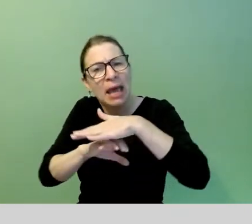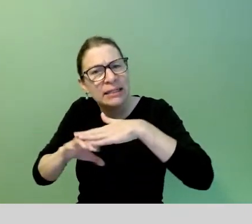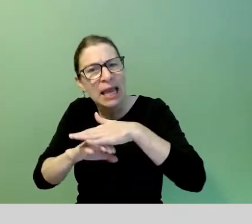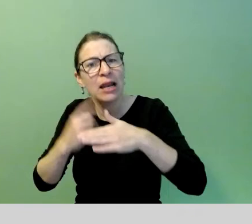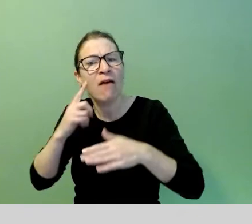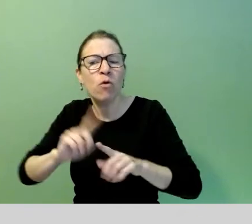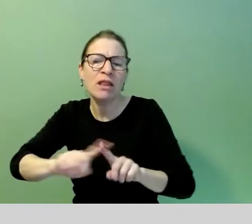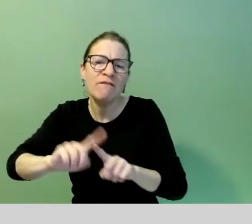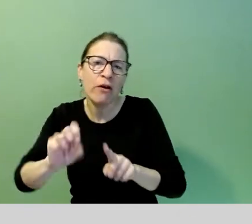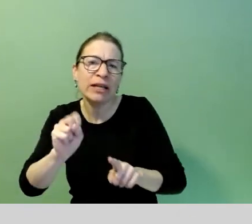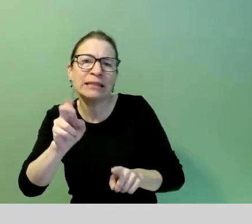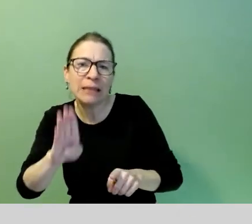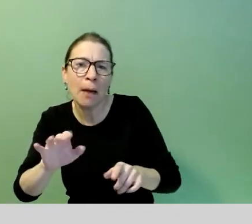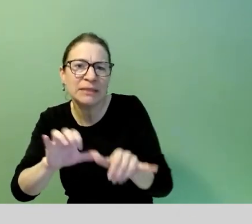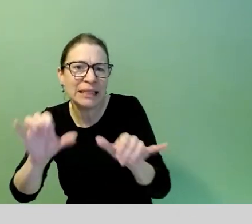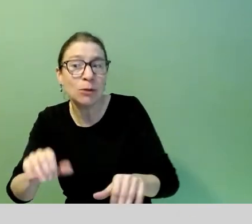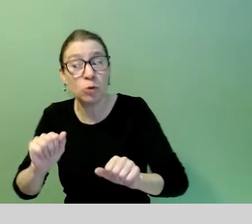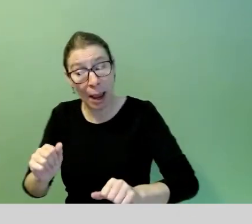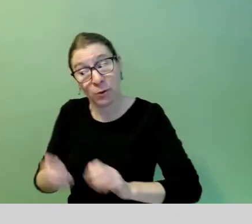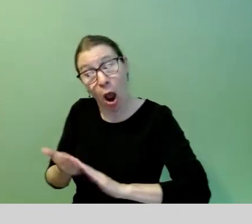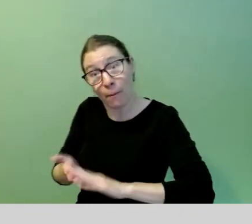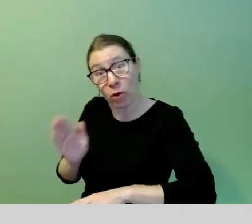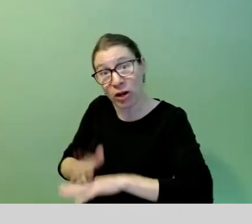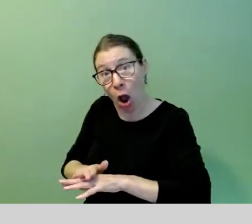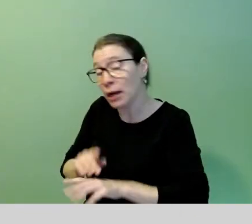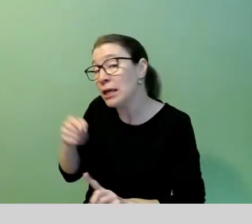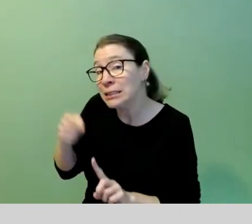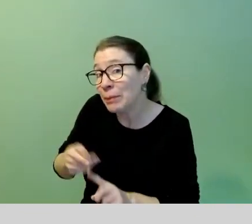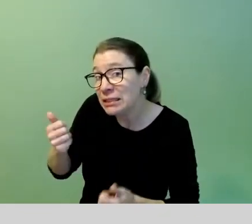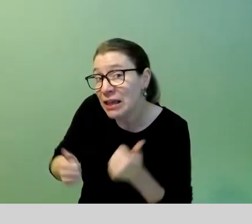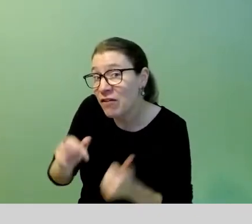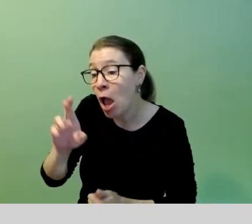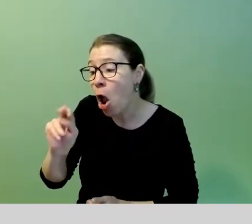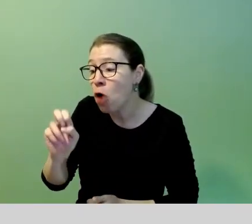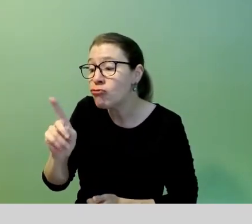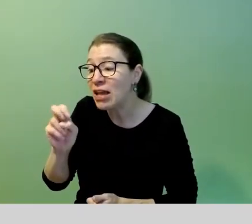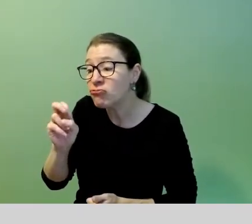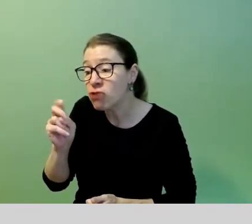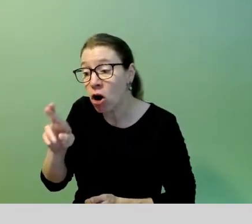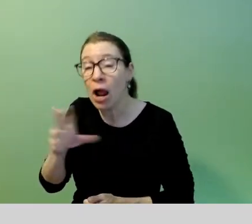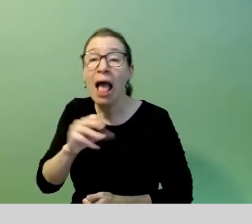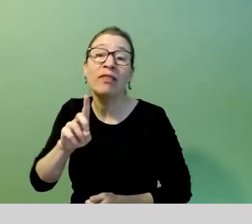specifically the renderer. And also the data and event handlers required to simulate your game.